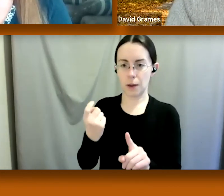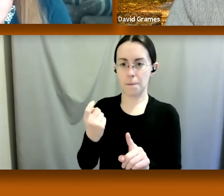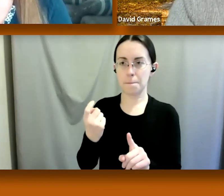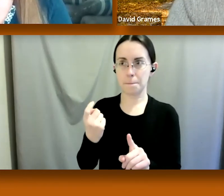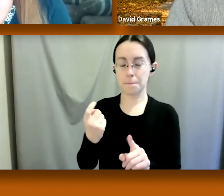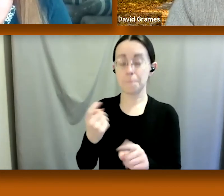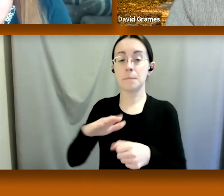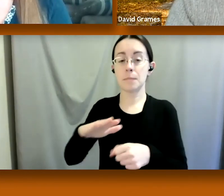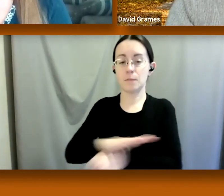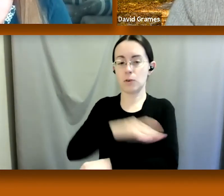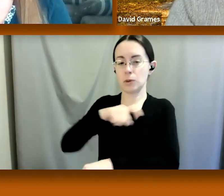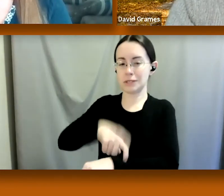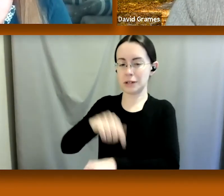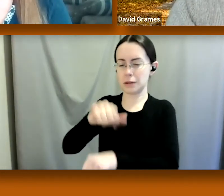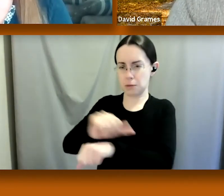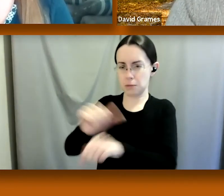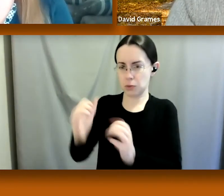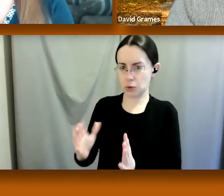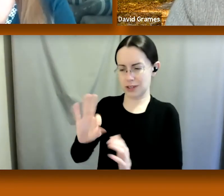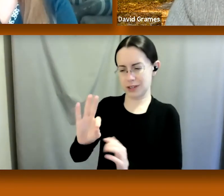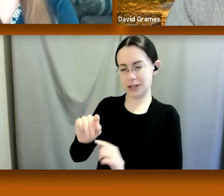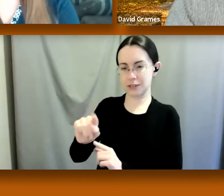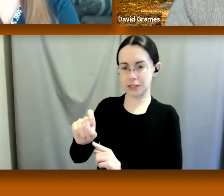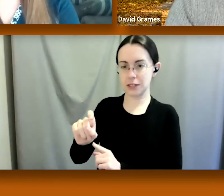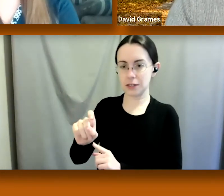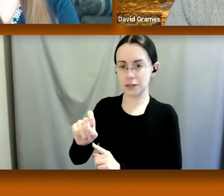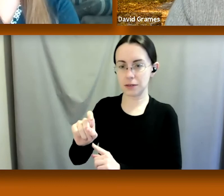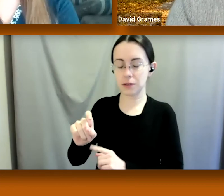So, if it's a...